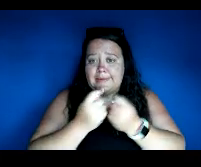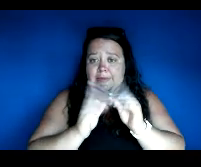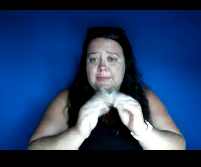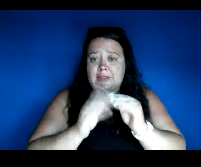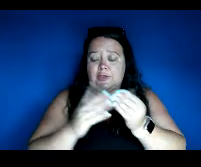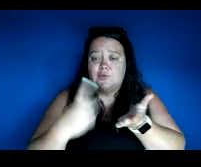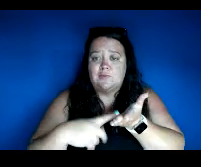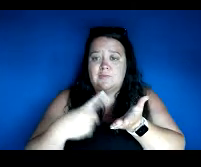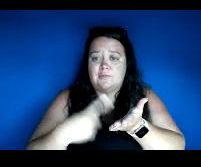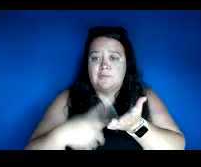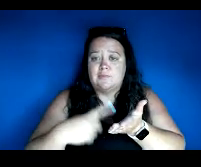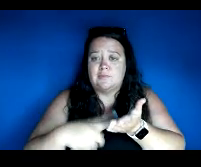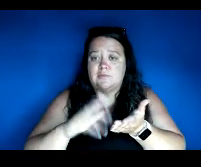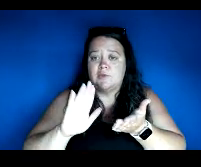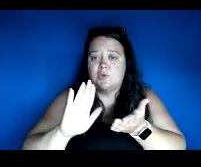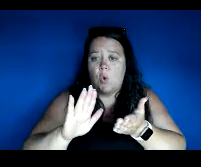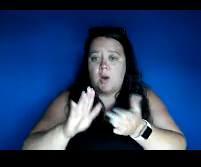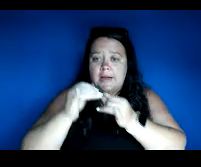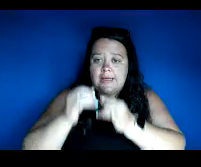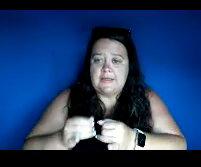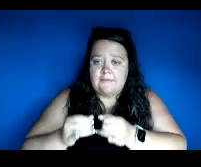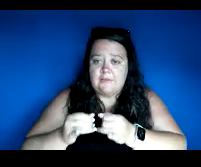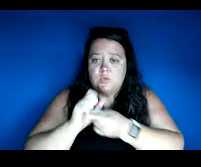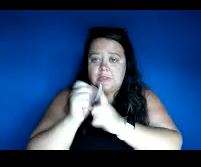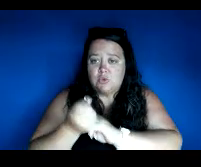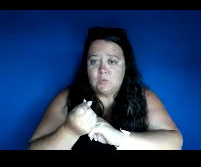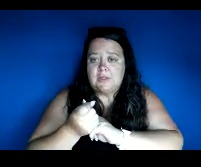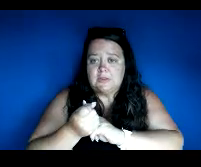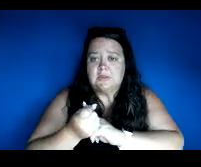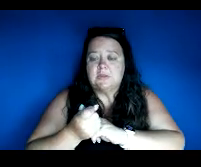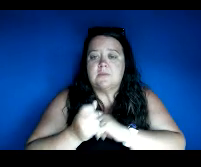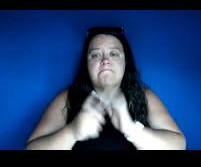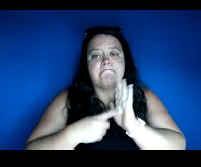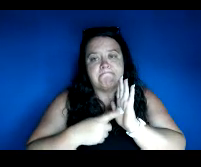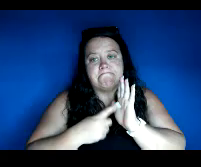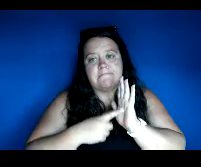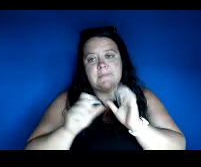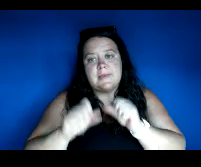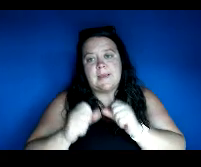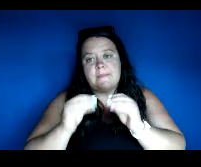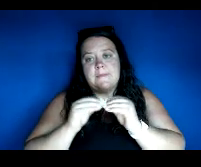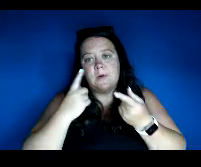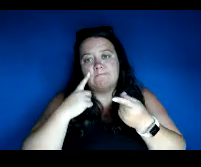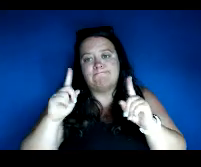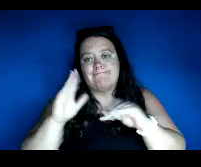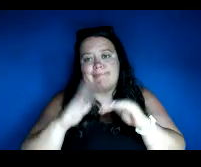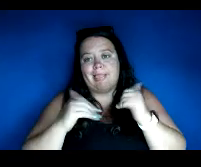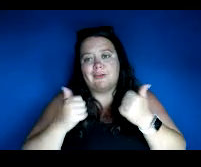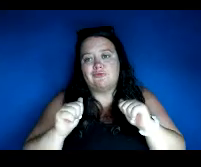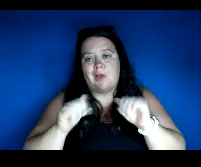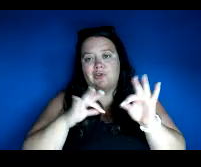about your sort of individual situations. Sometimes that's can be more effective than sort of trying to talk in generalities,